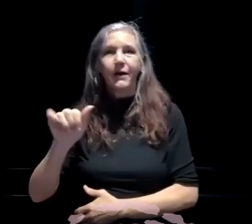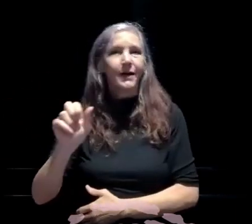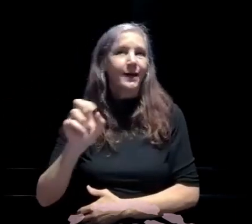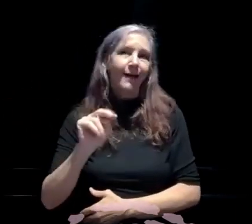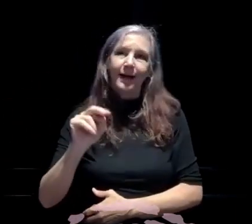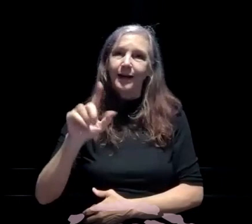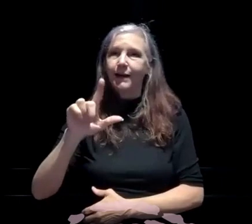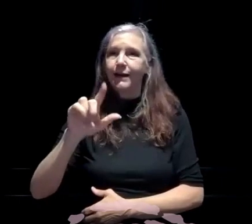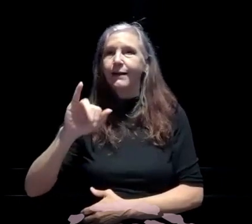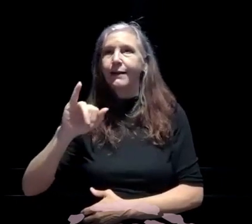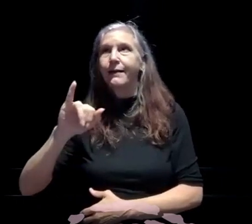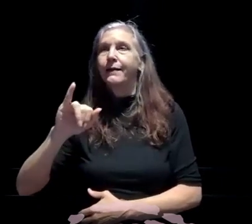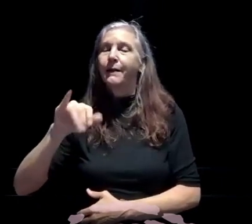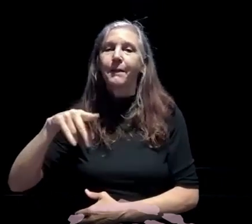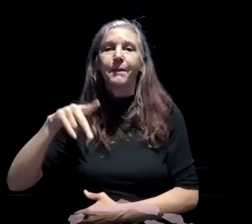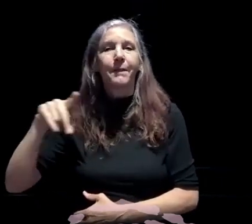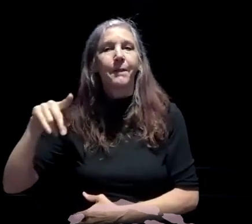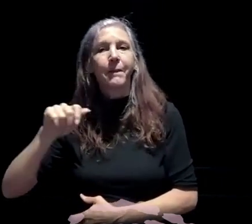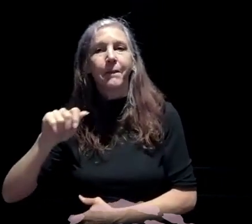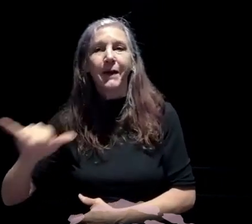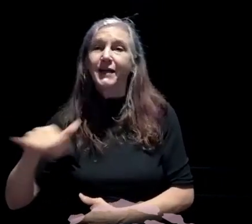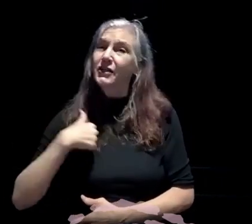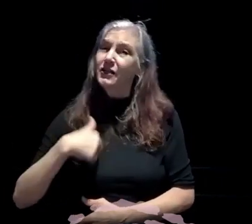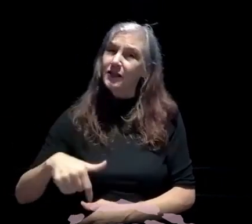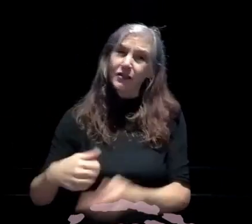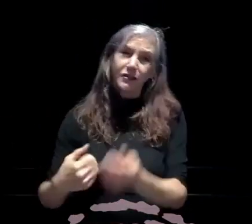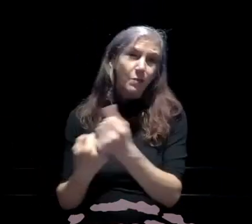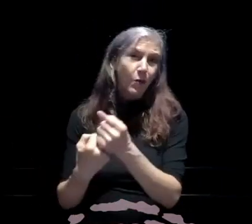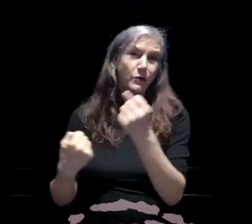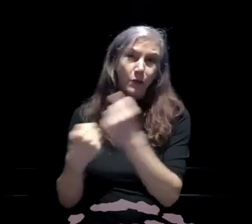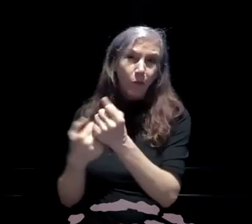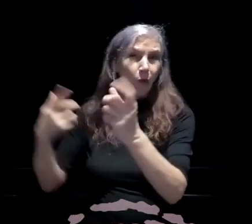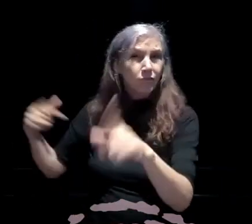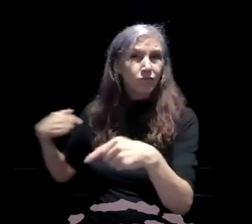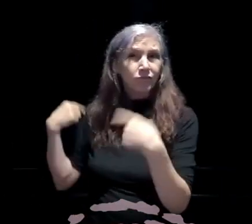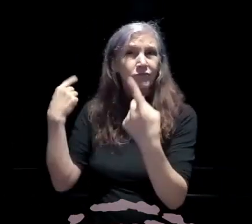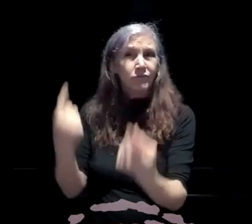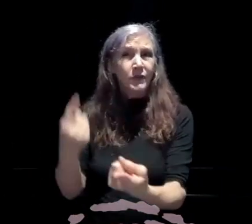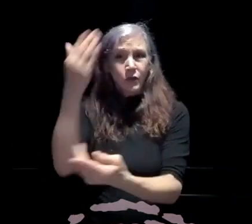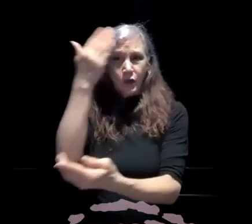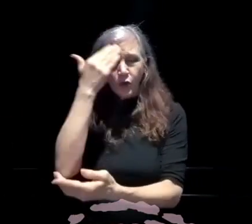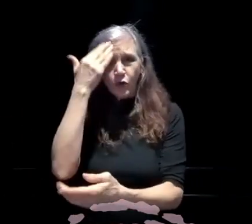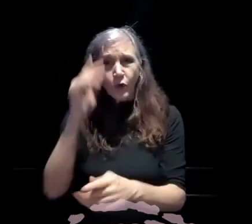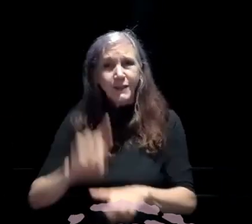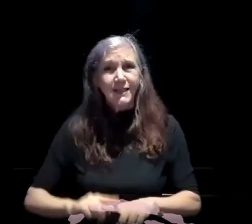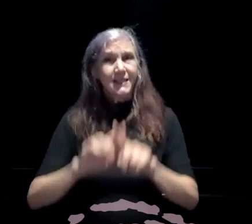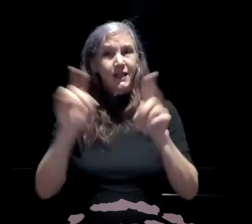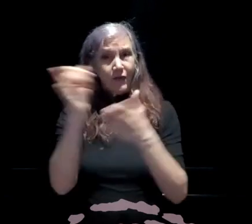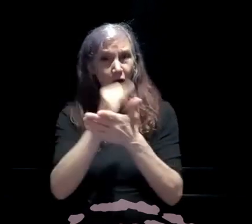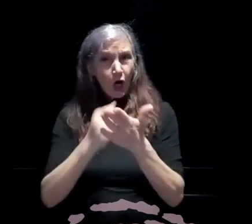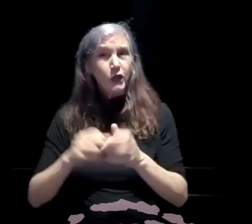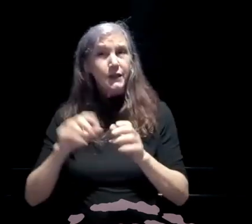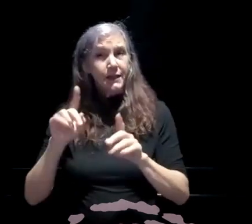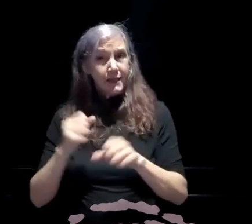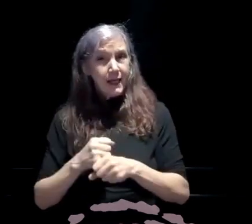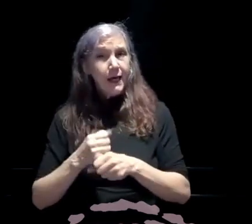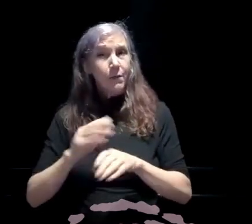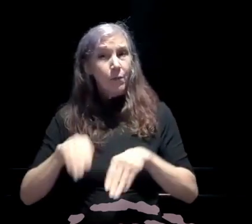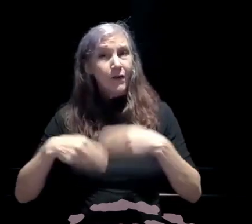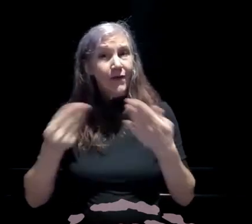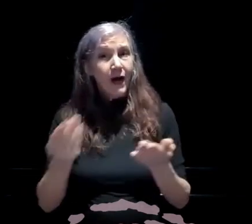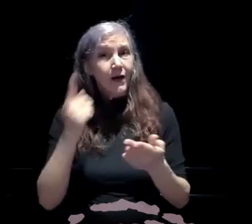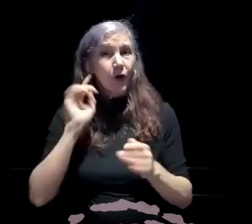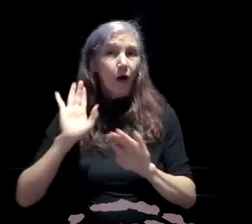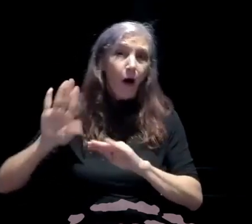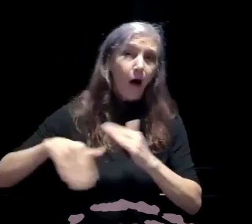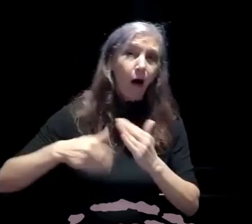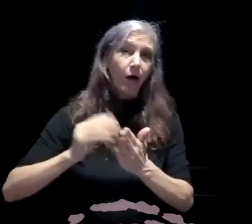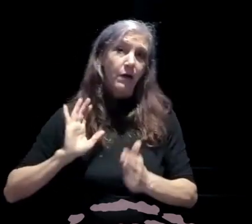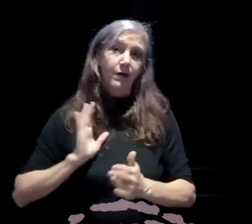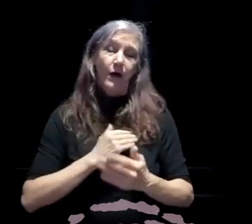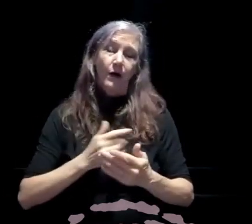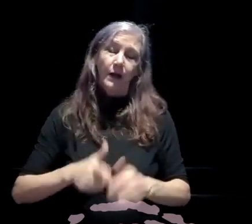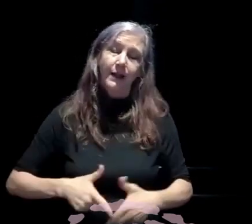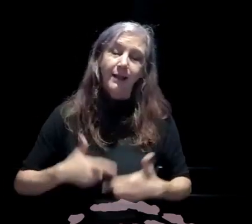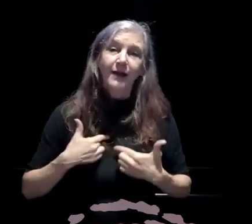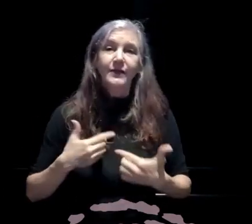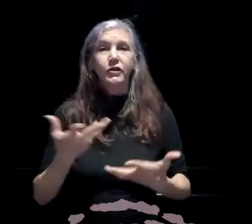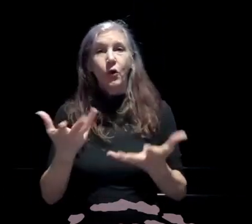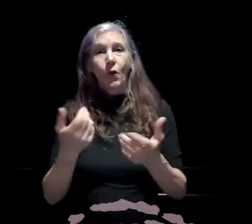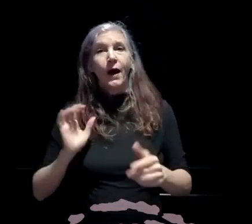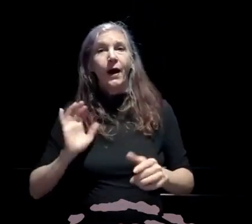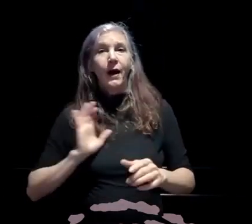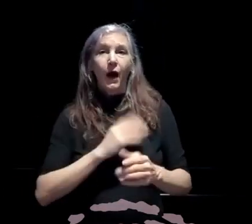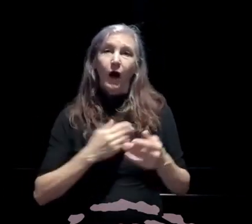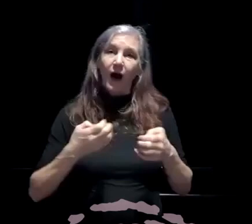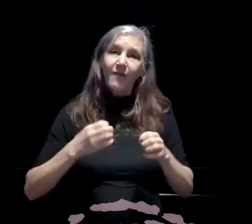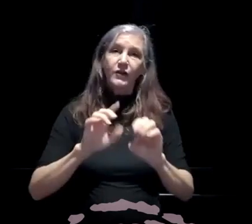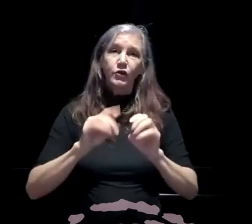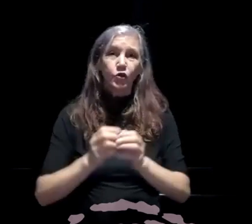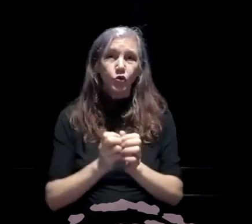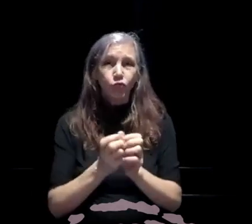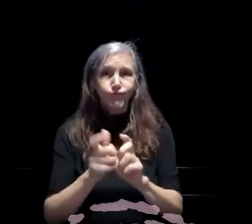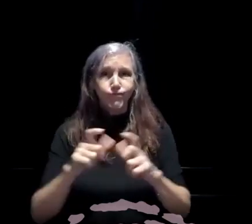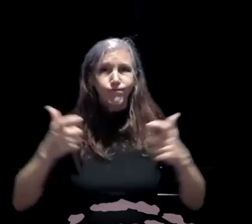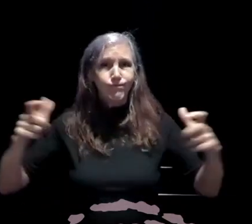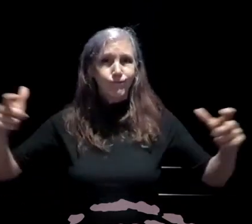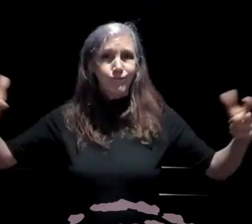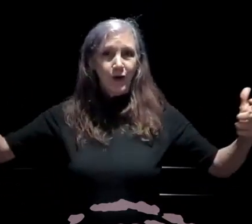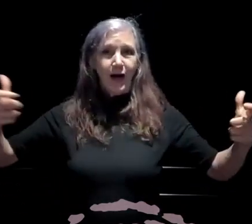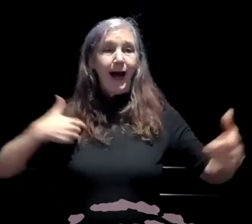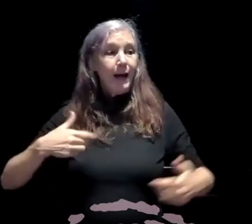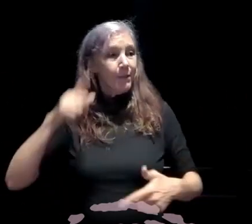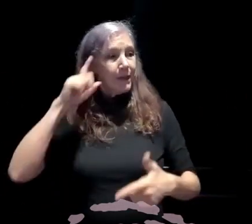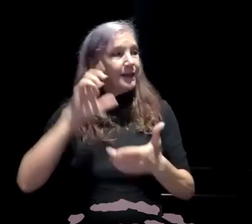And because she wants upstream arts's work to continue and to expand. And I believe Marianne is with us here tonight.